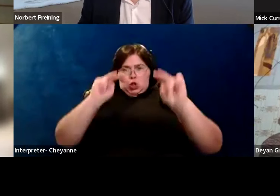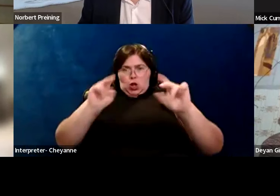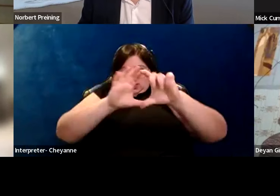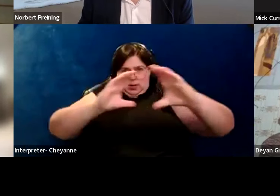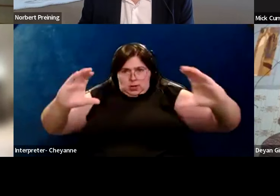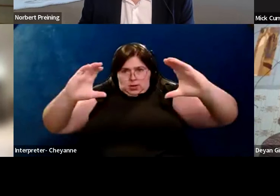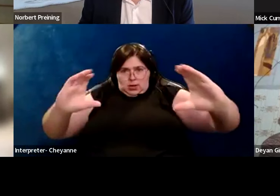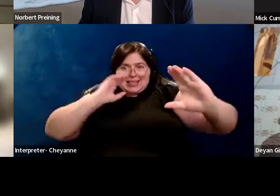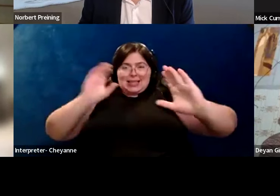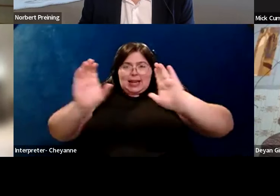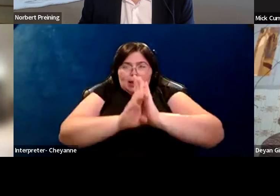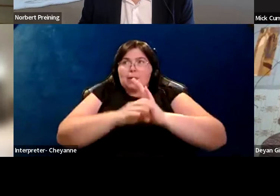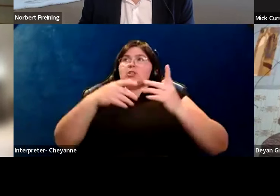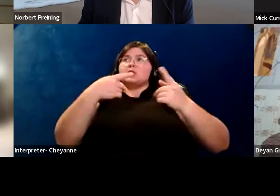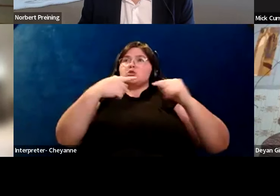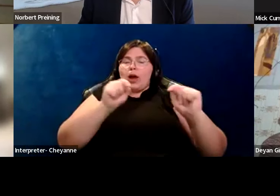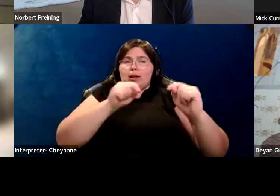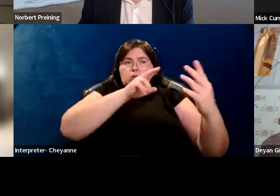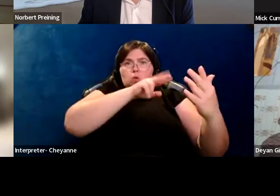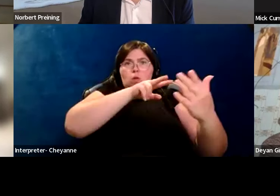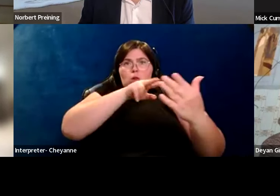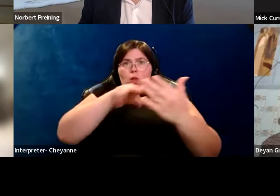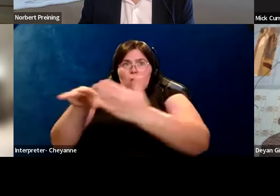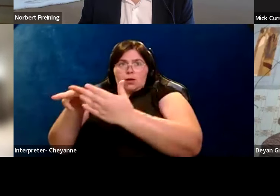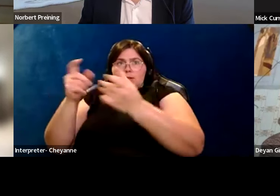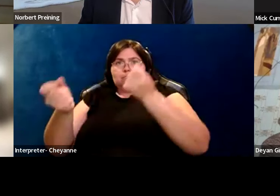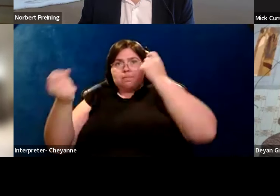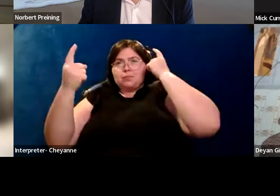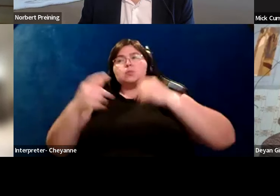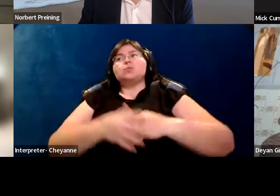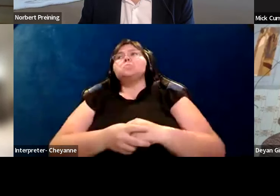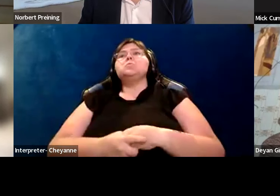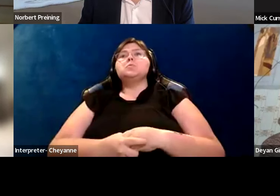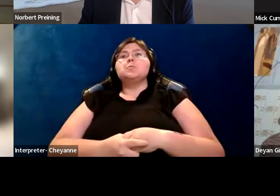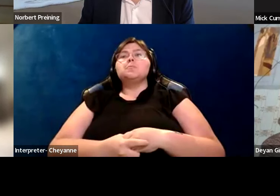They can do reasonably good job at parsing them.